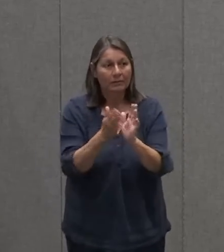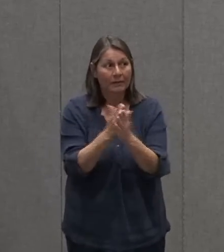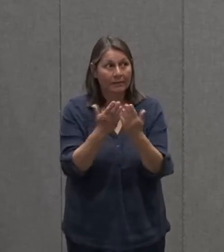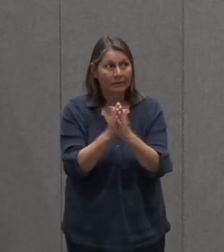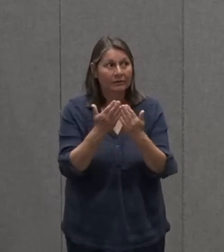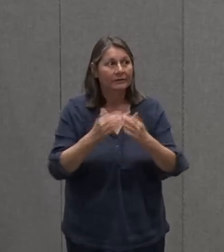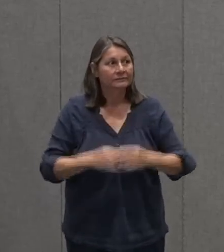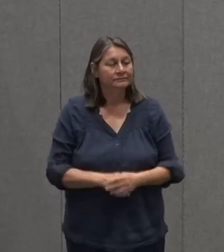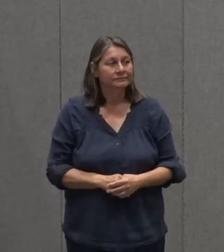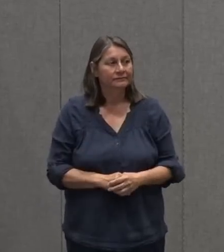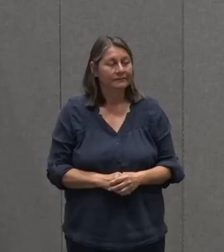I'm sorry, I'm gonna move this.